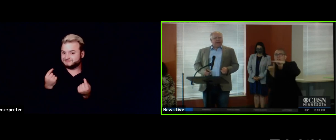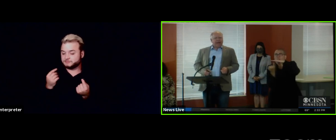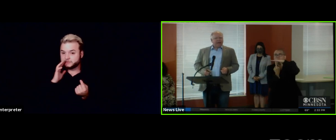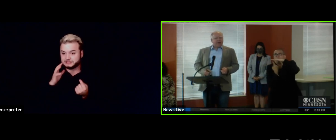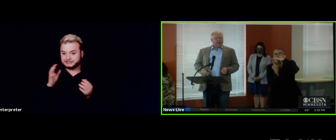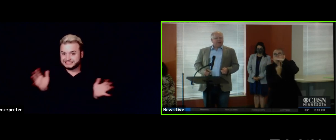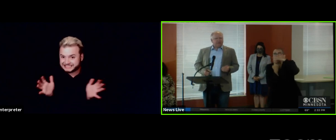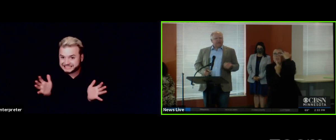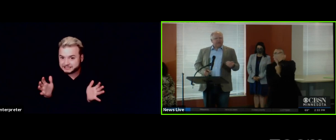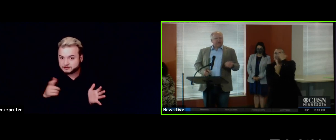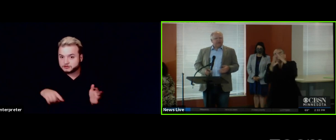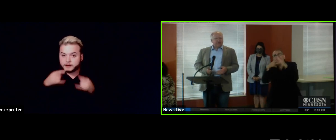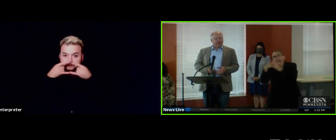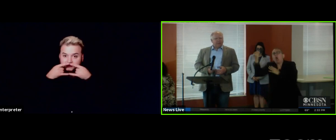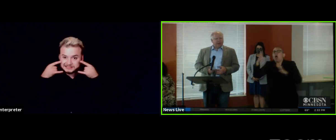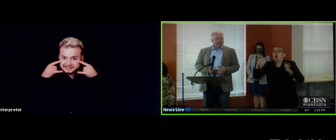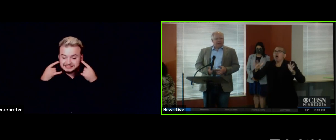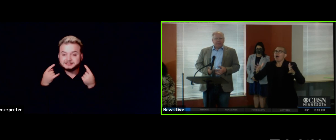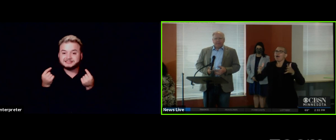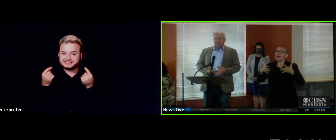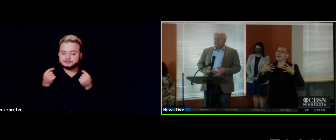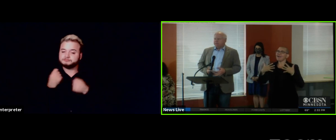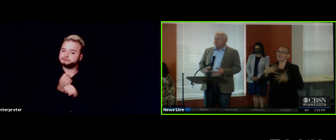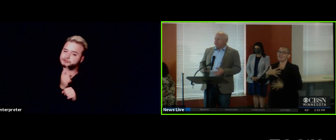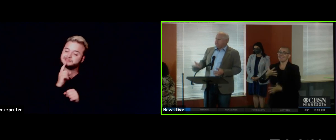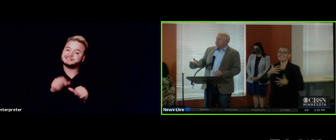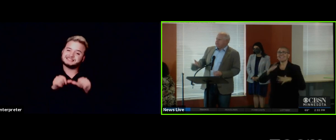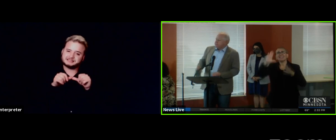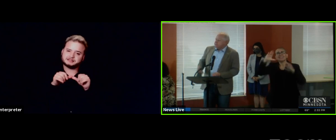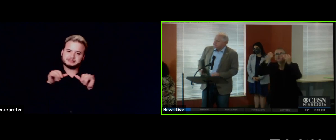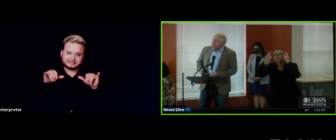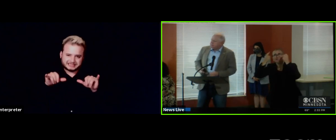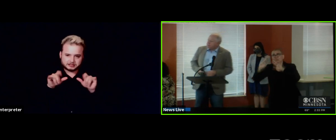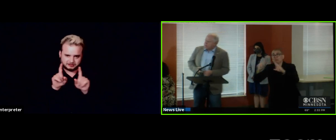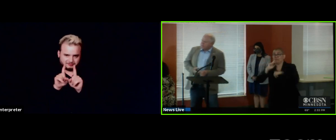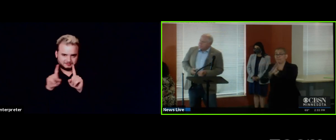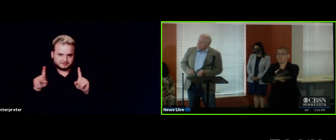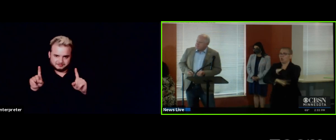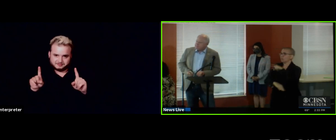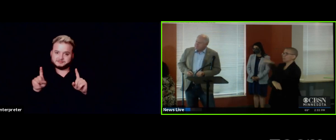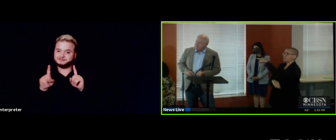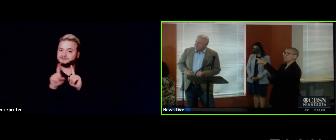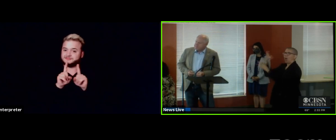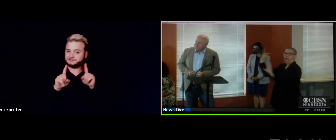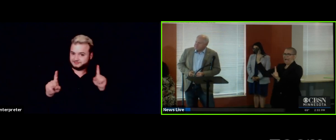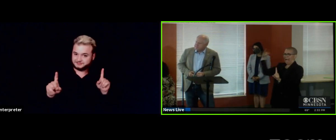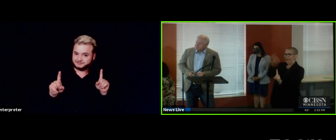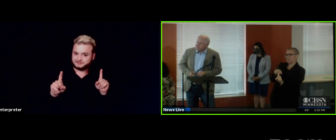a handle on this. It would take us into the fall in better shape.